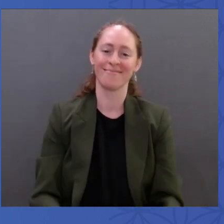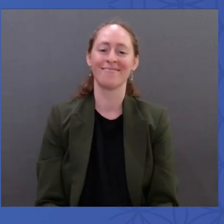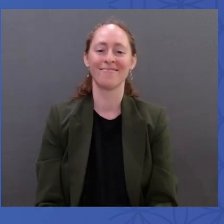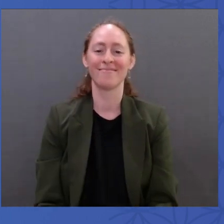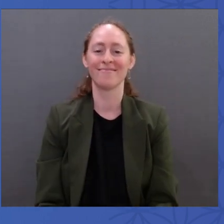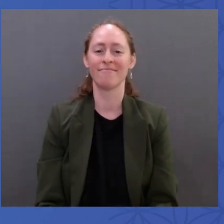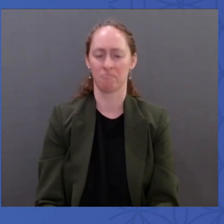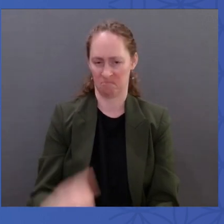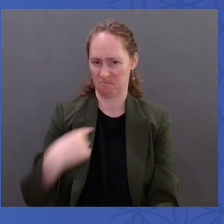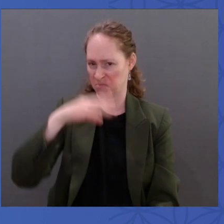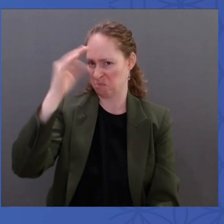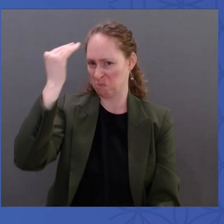Thank you.